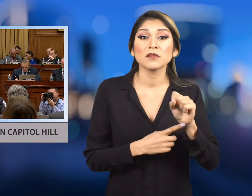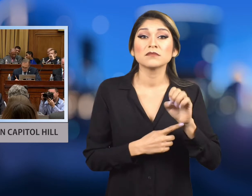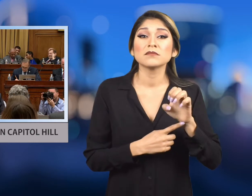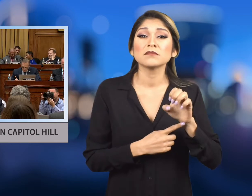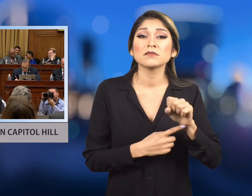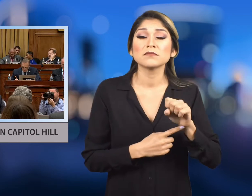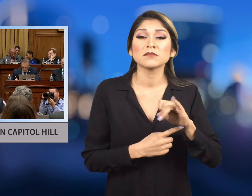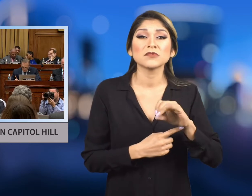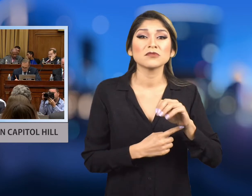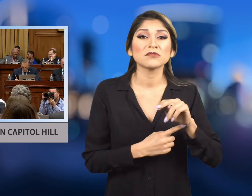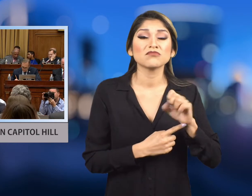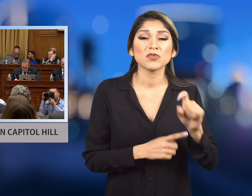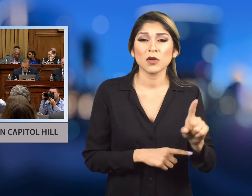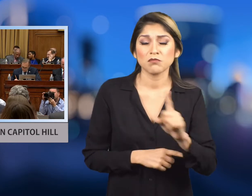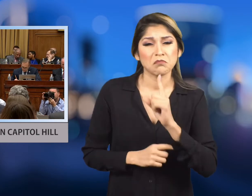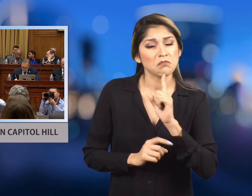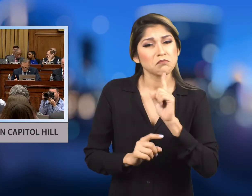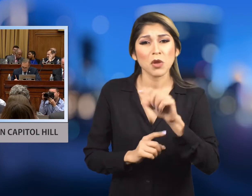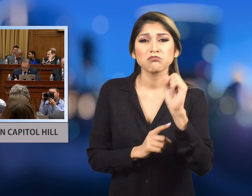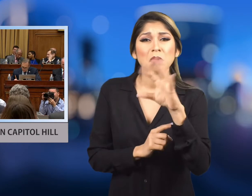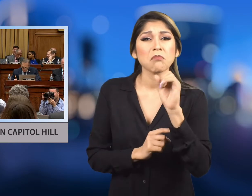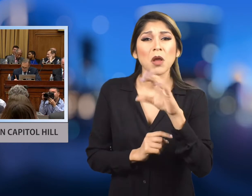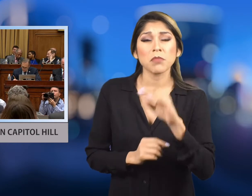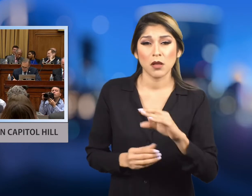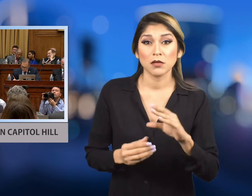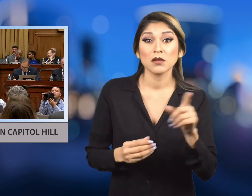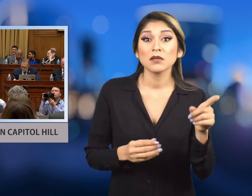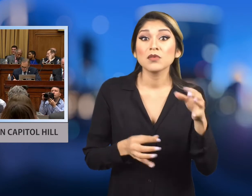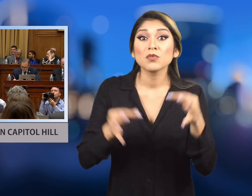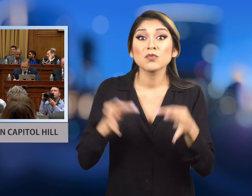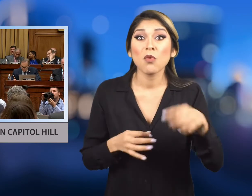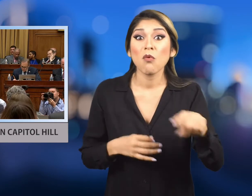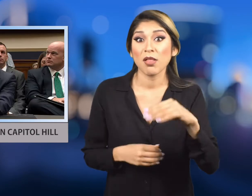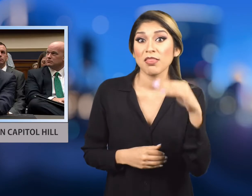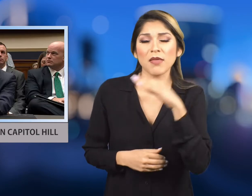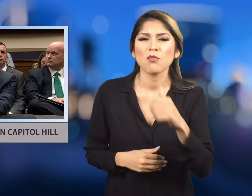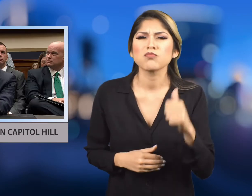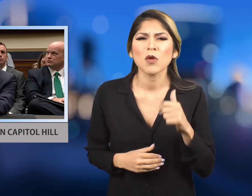Sessions was adamant when he said he never lied under